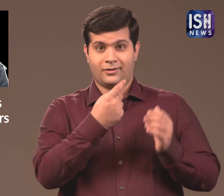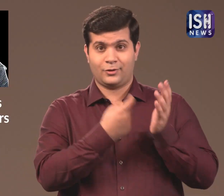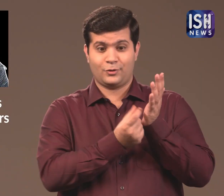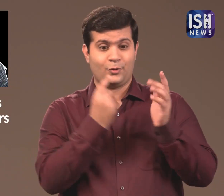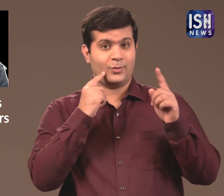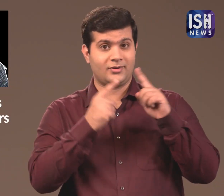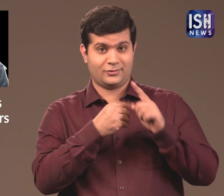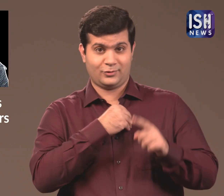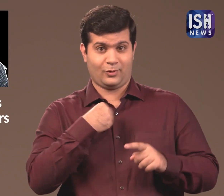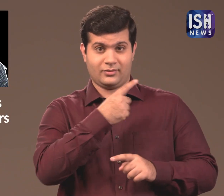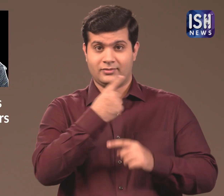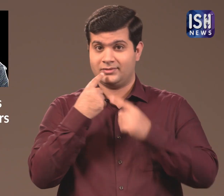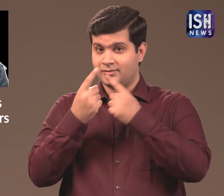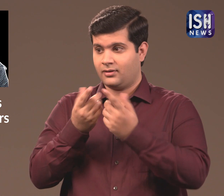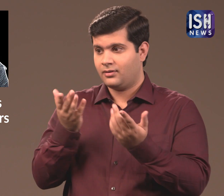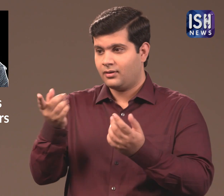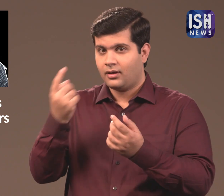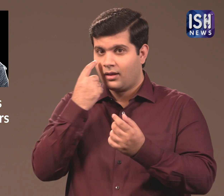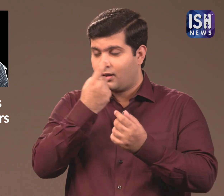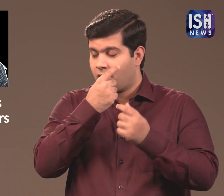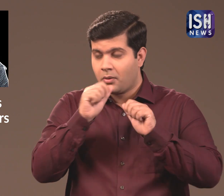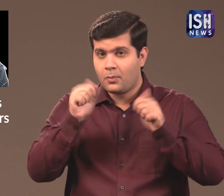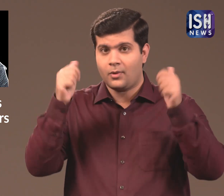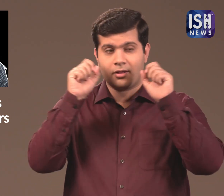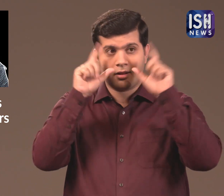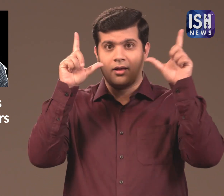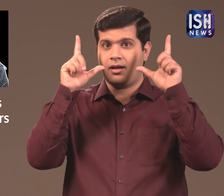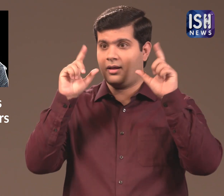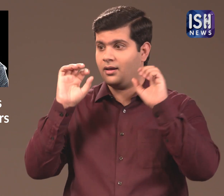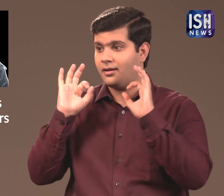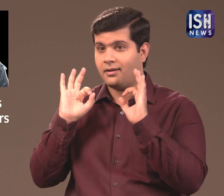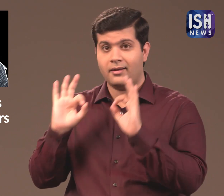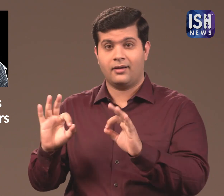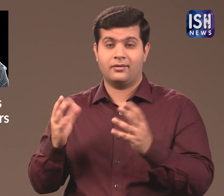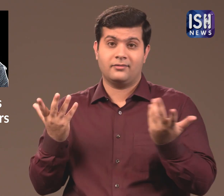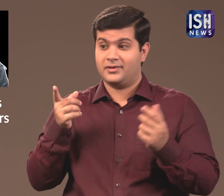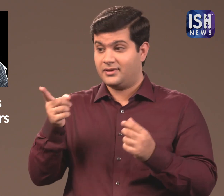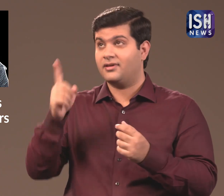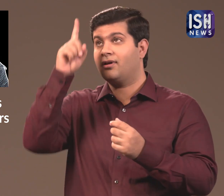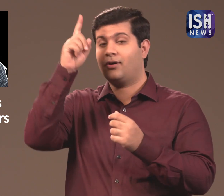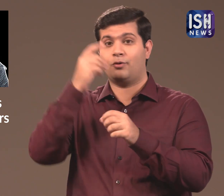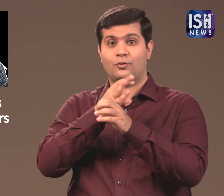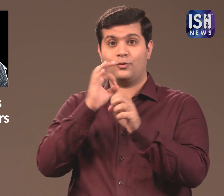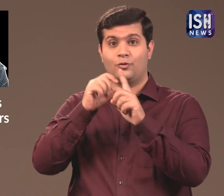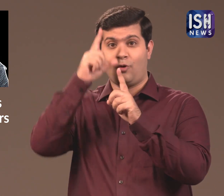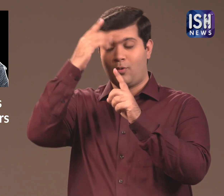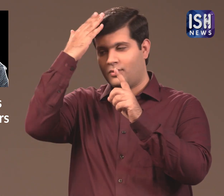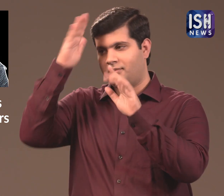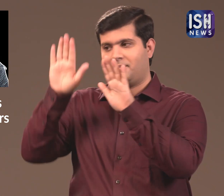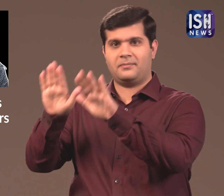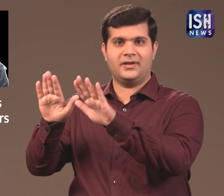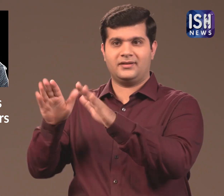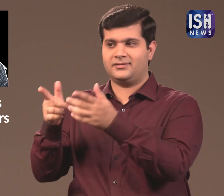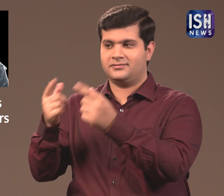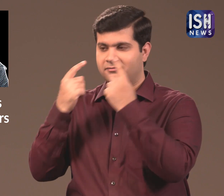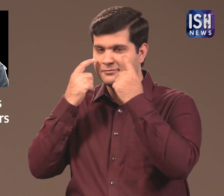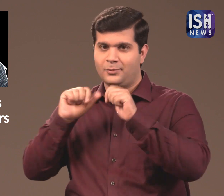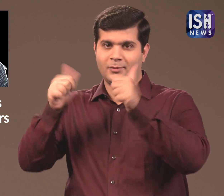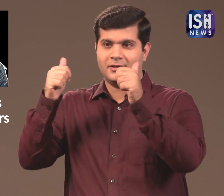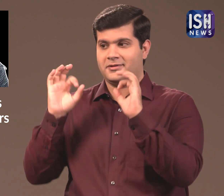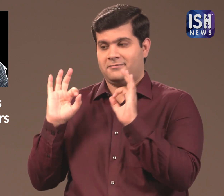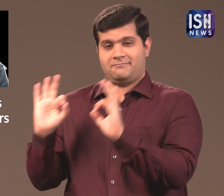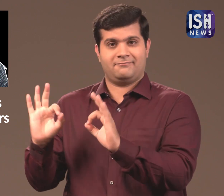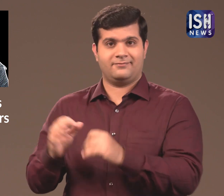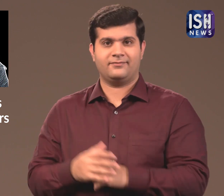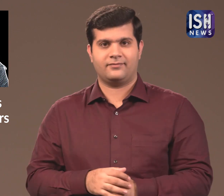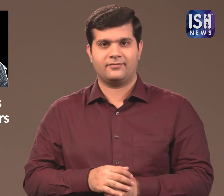Dr. Ruit said it was God's blessing which brought Roshan's eyesight back.